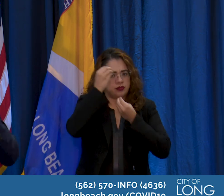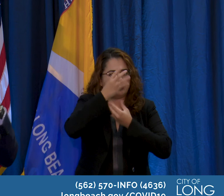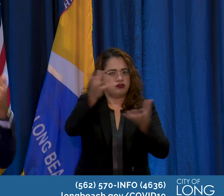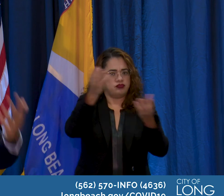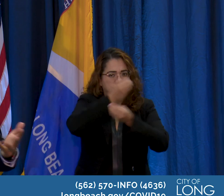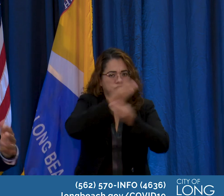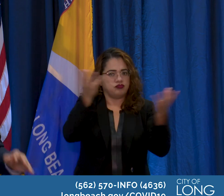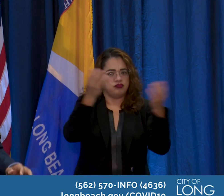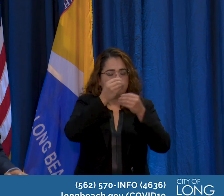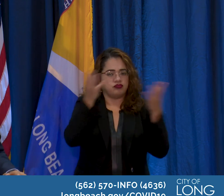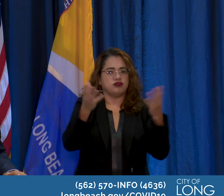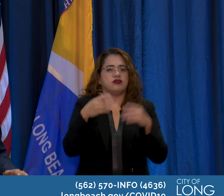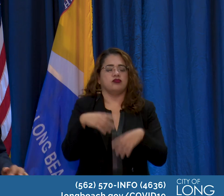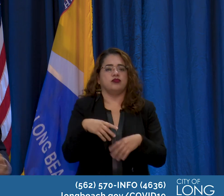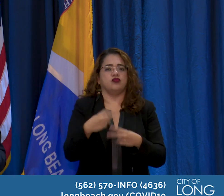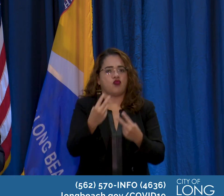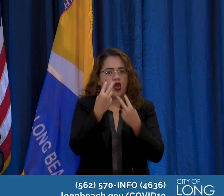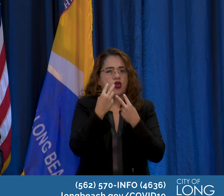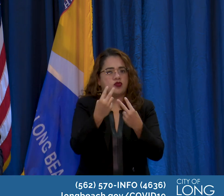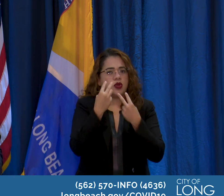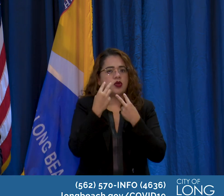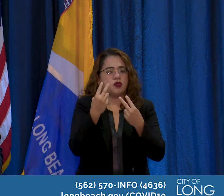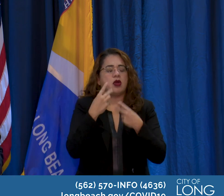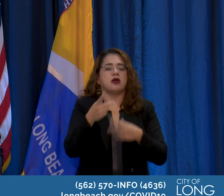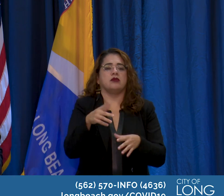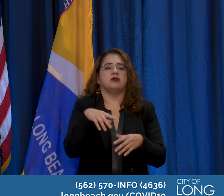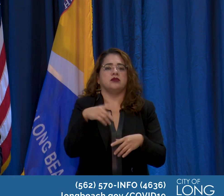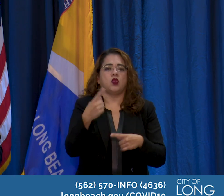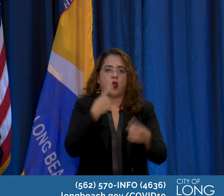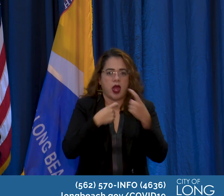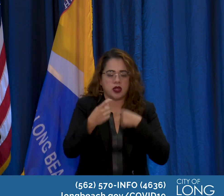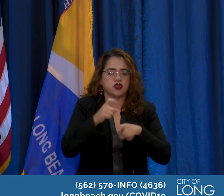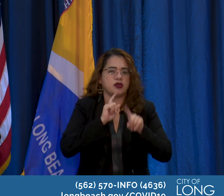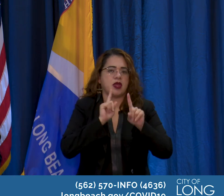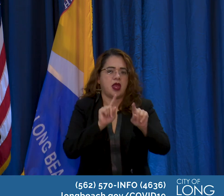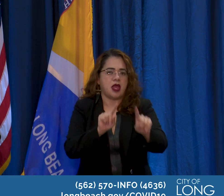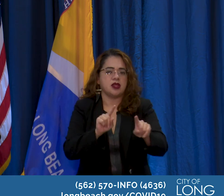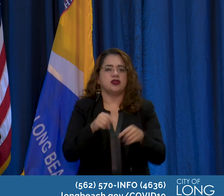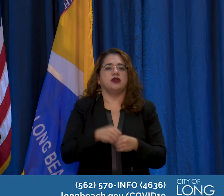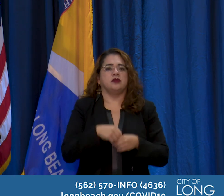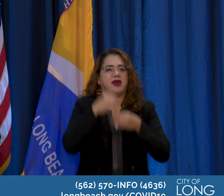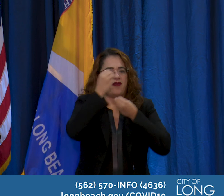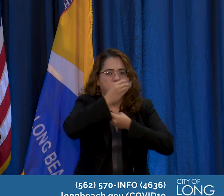have answered of course as many questions as possible, and have provided information to all of you.